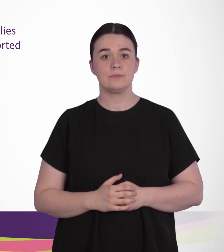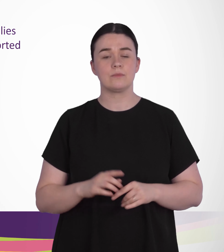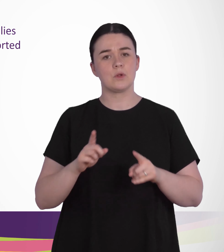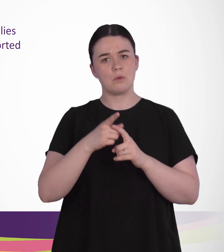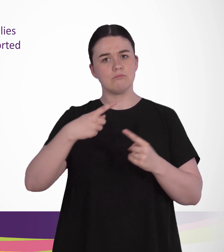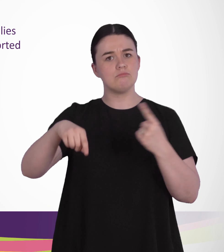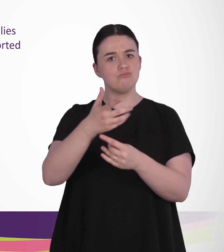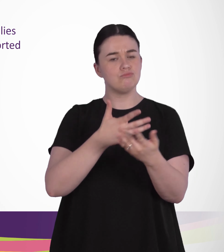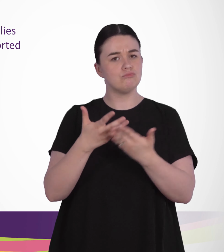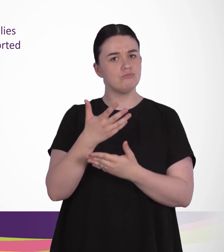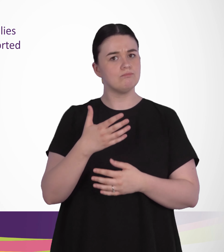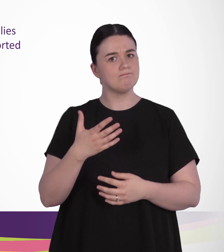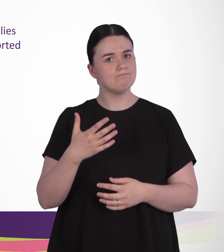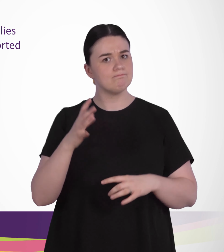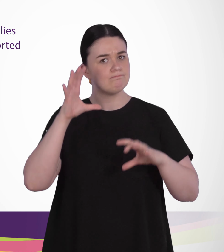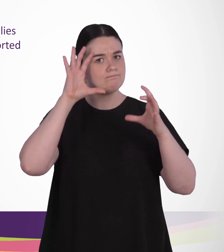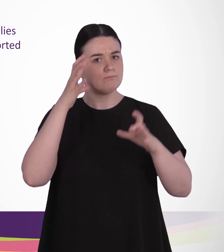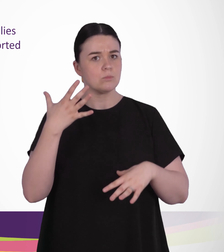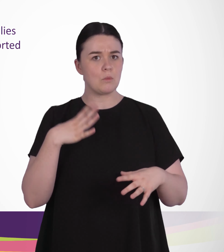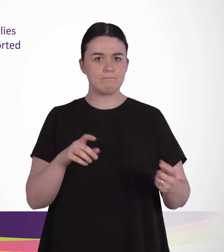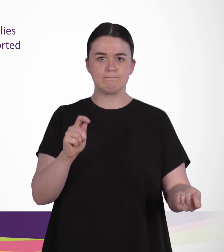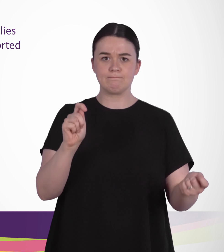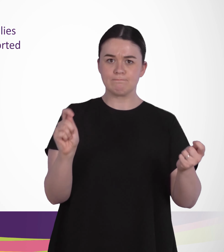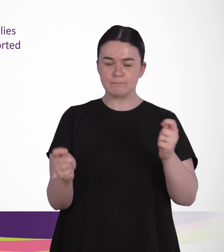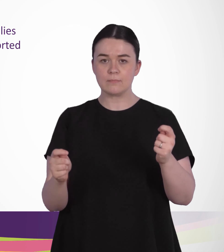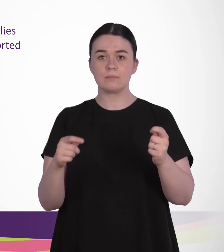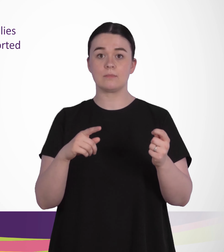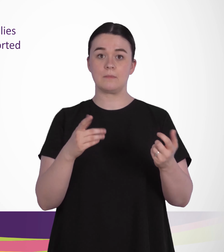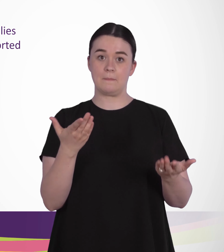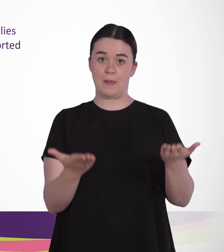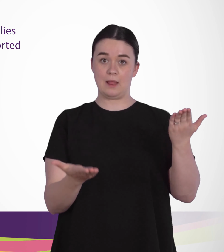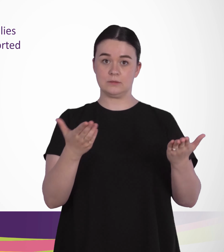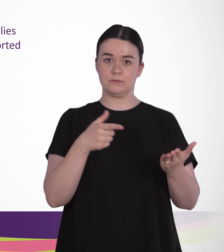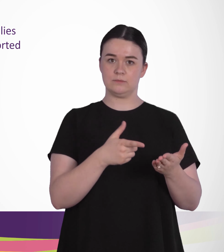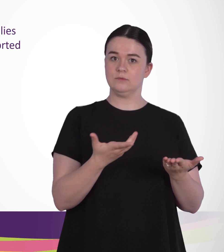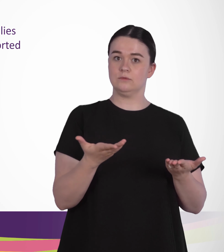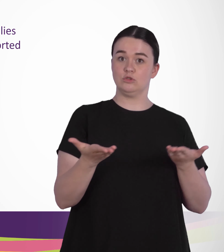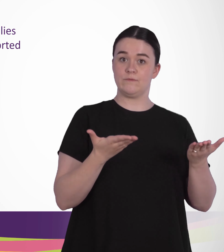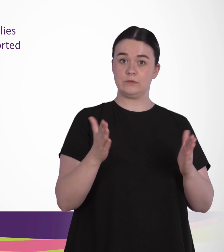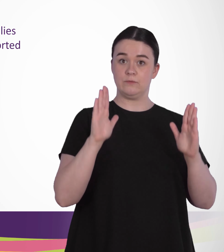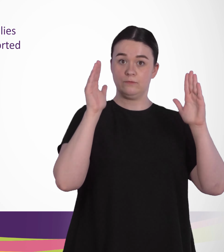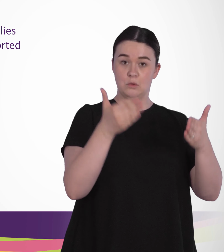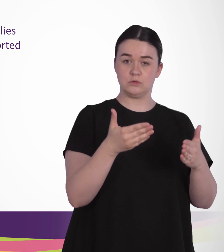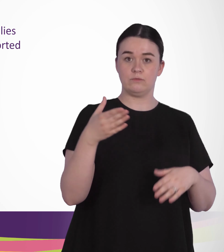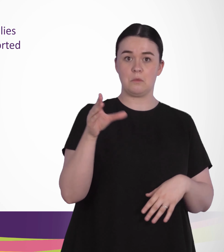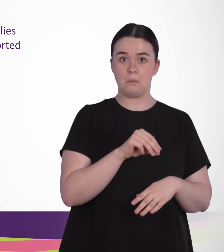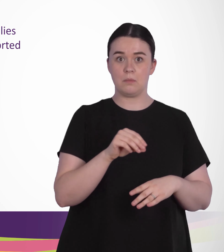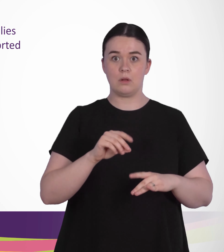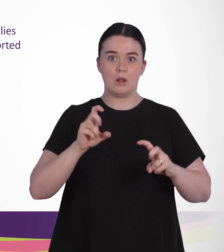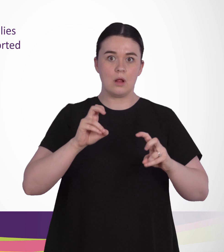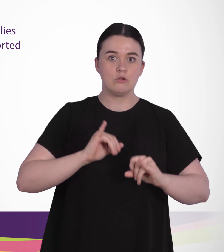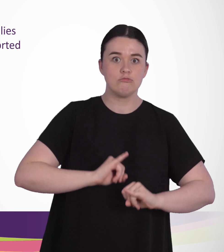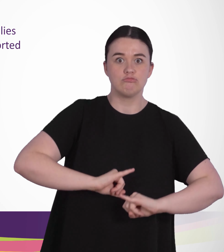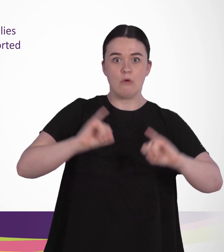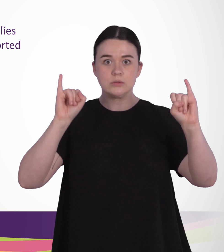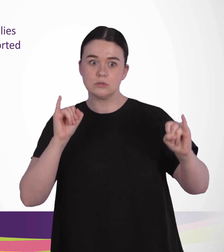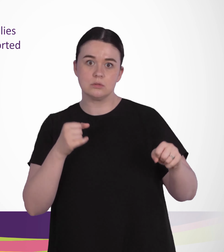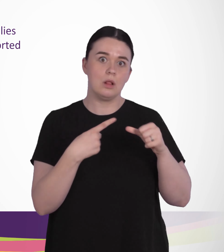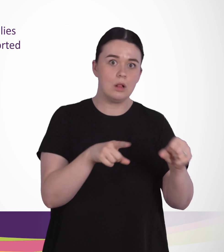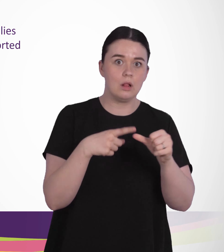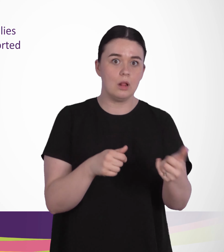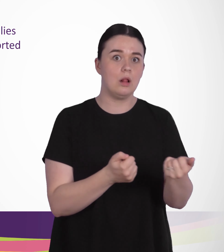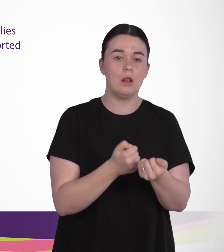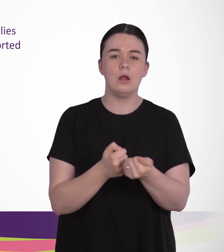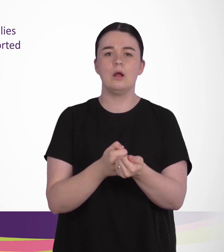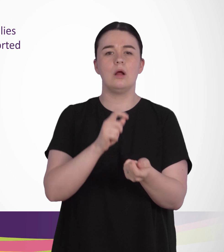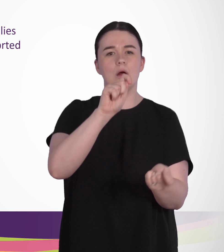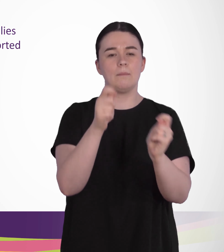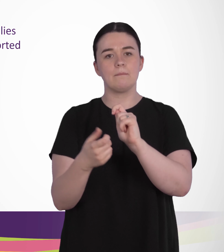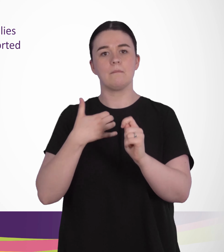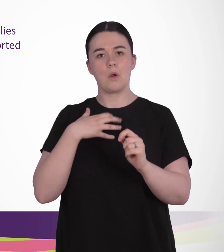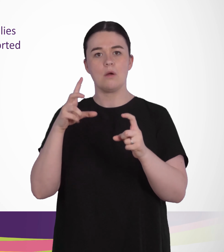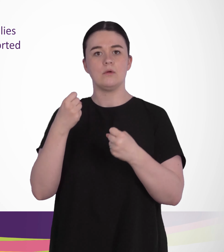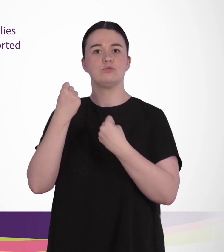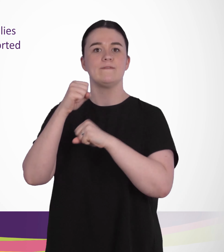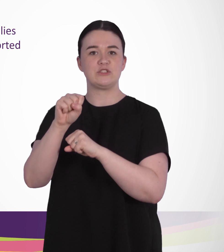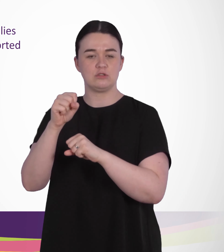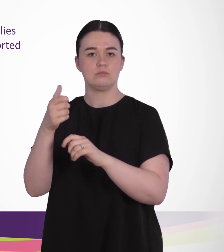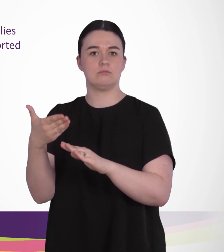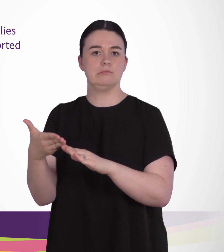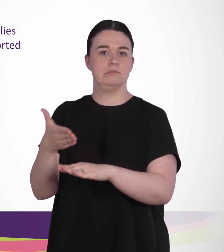There was also interest in shifting the balance of service focus from crisis to prevention.